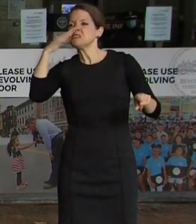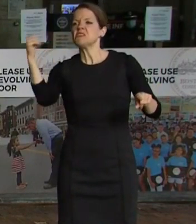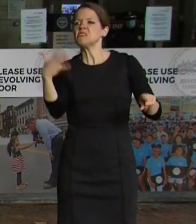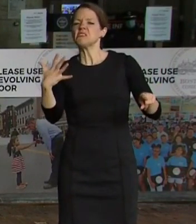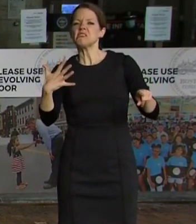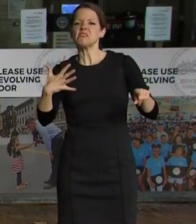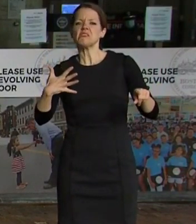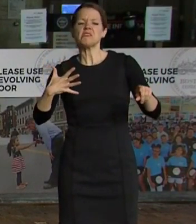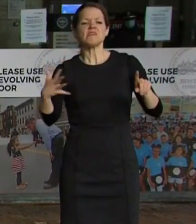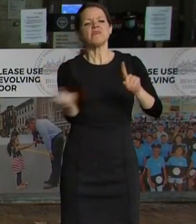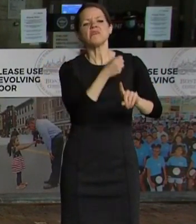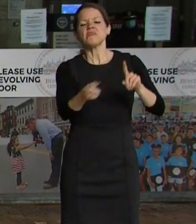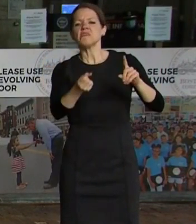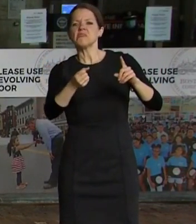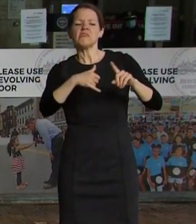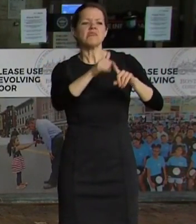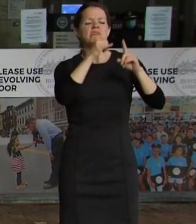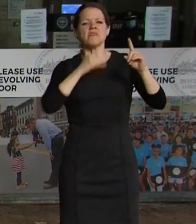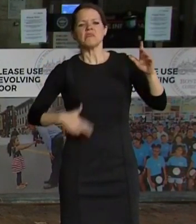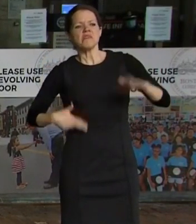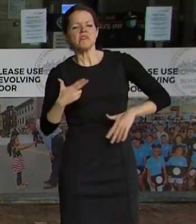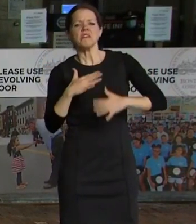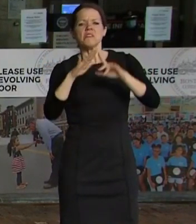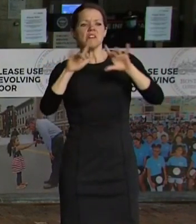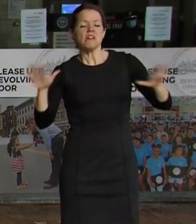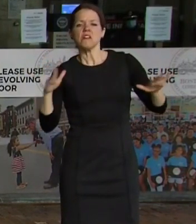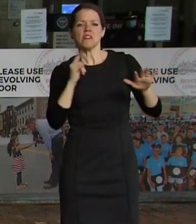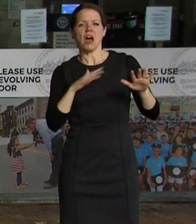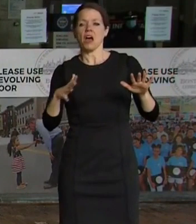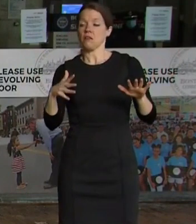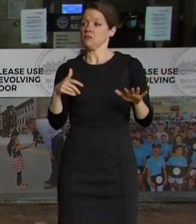ATTORNEY ROLLINS AS WELL WILL NOT BE TOLERATED WHEN YOU COMMIT ACTS OF VIOLENCE OR A